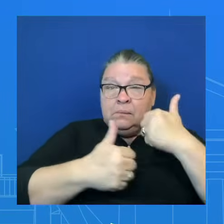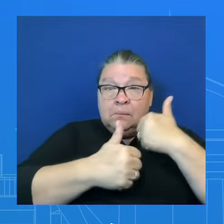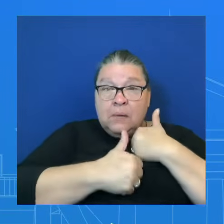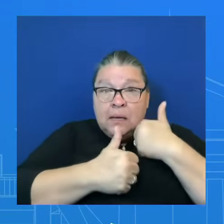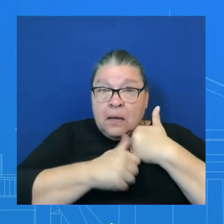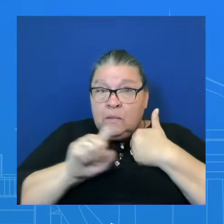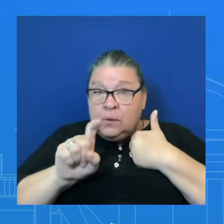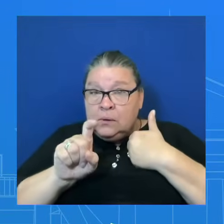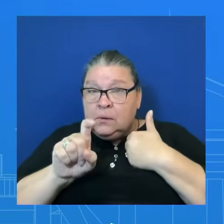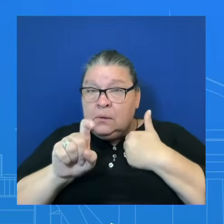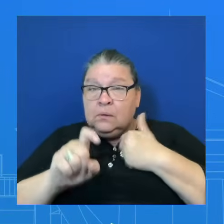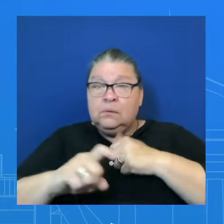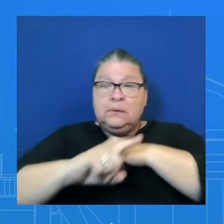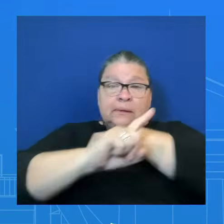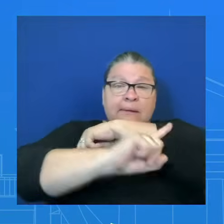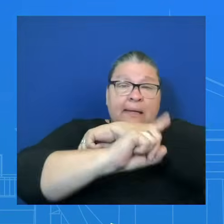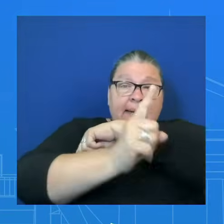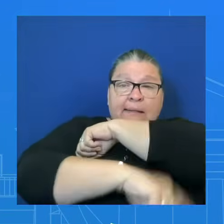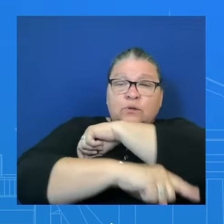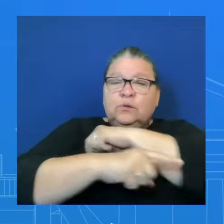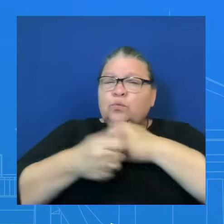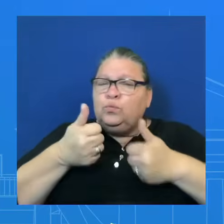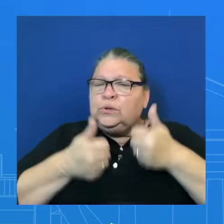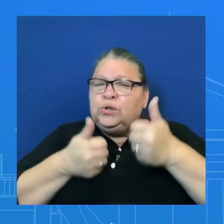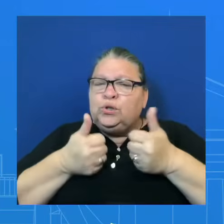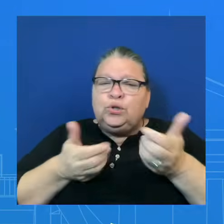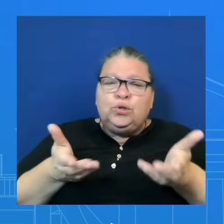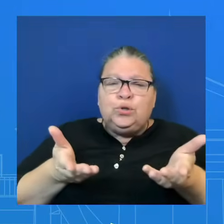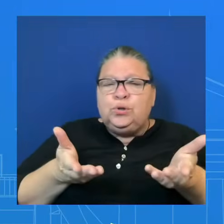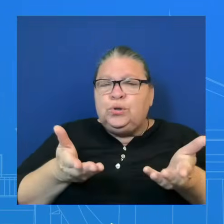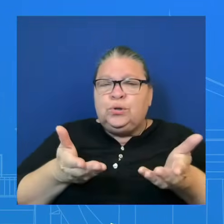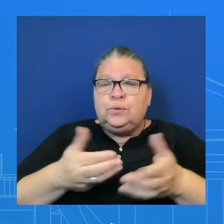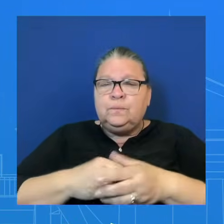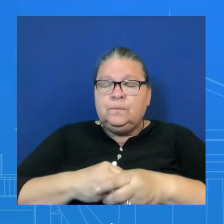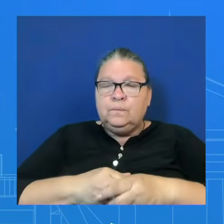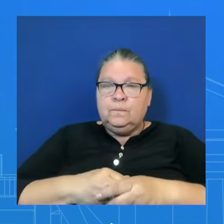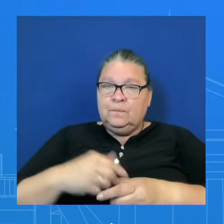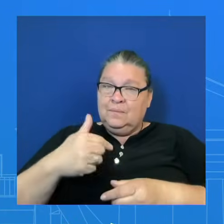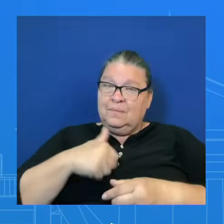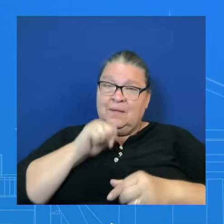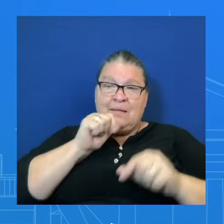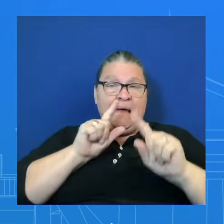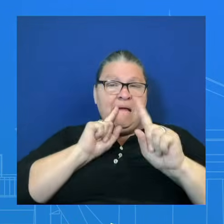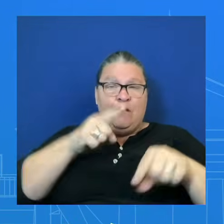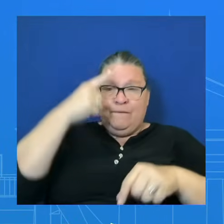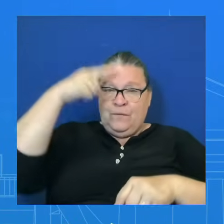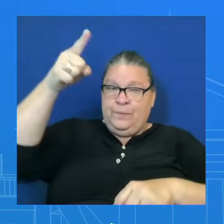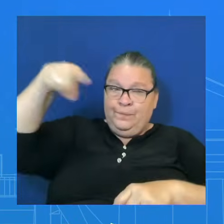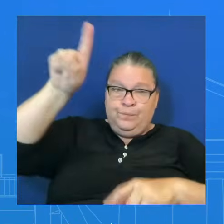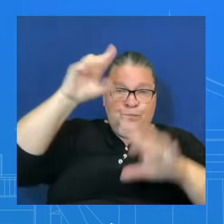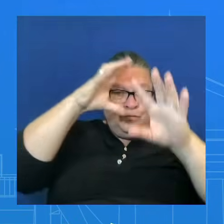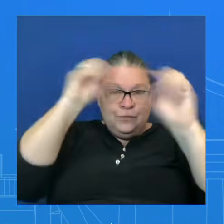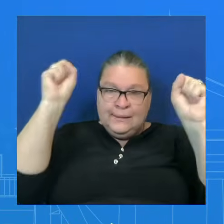that we don't want to see the status quo changed unilaterally. We certainly don't want to see it changed by force.